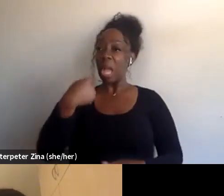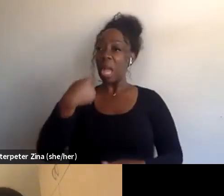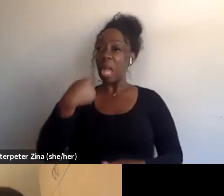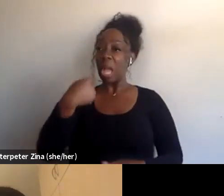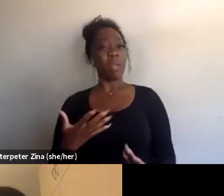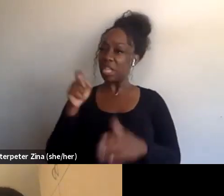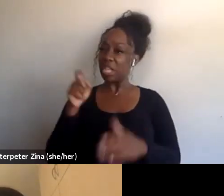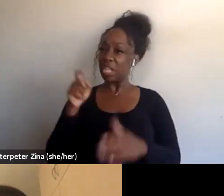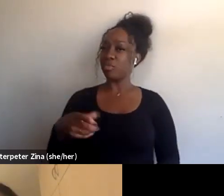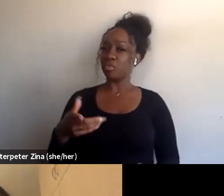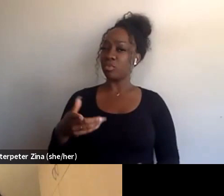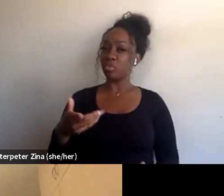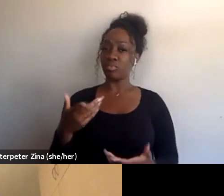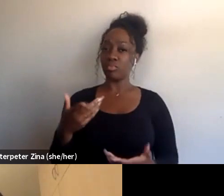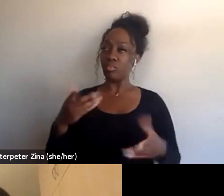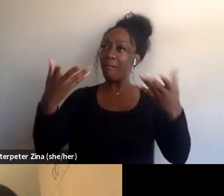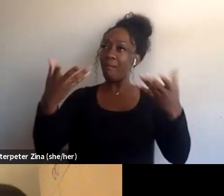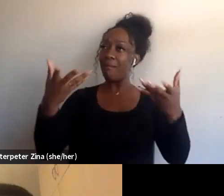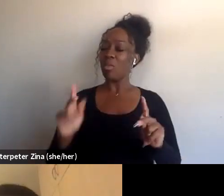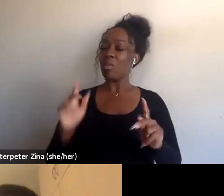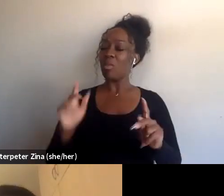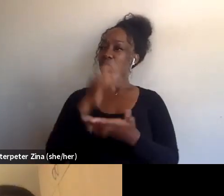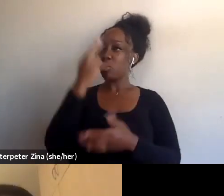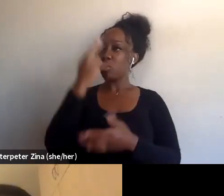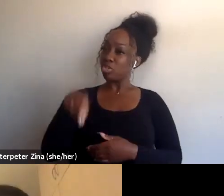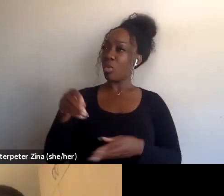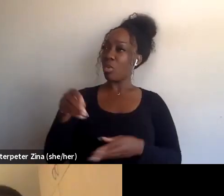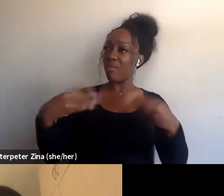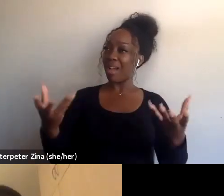and so this is why I should get this opportunity. I think it's really, really important